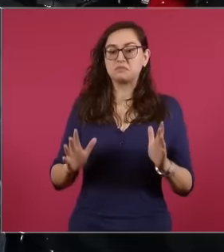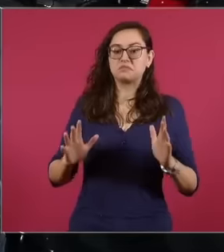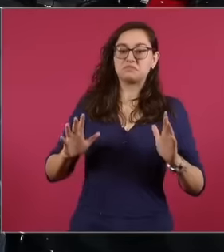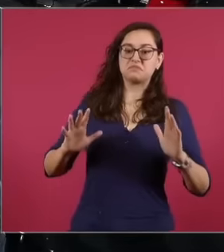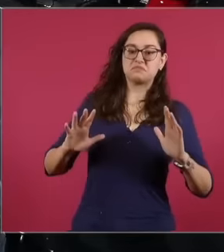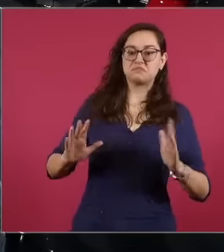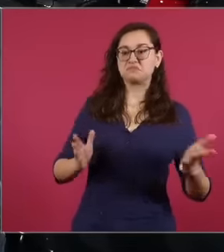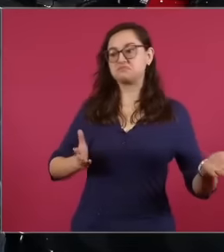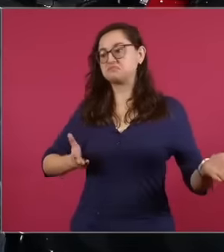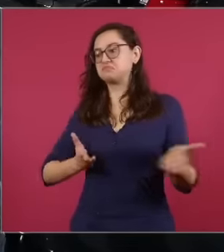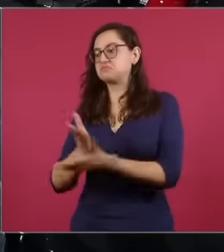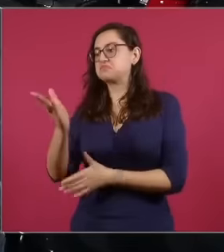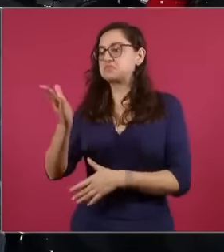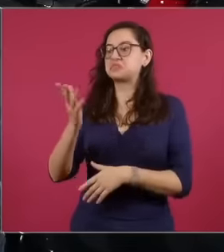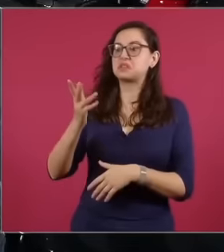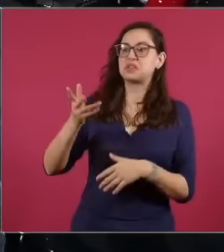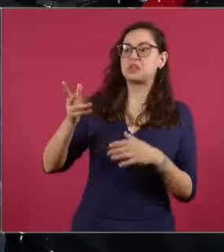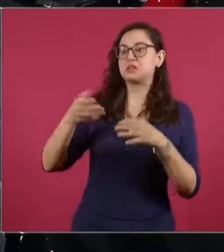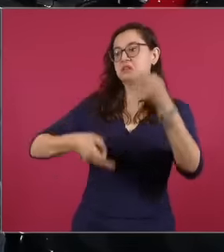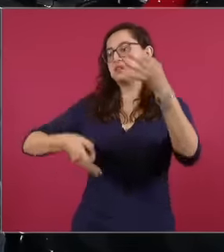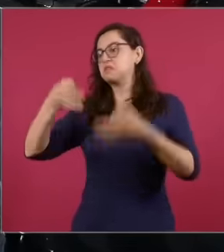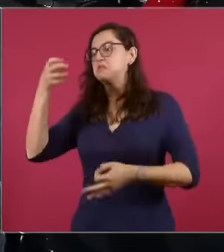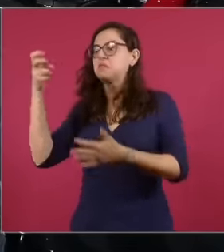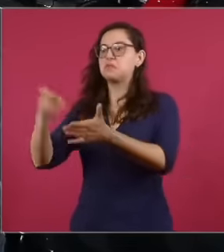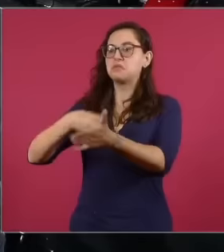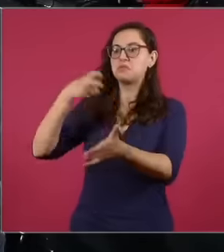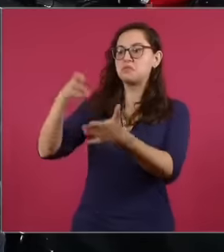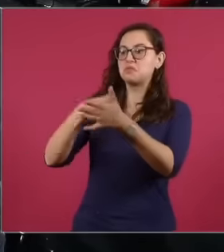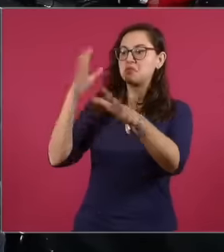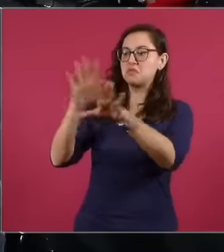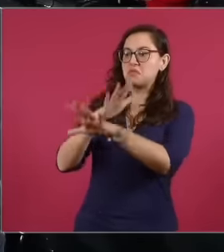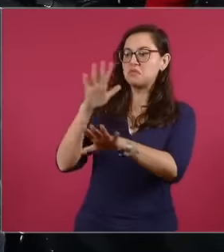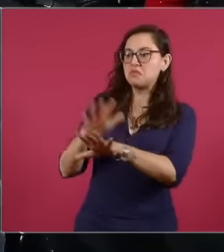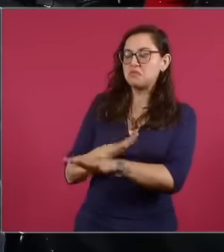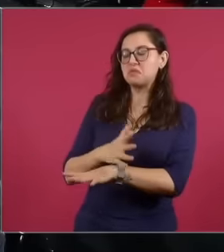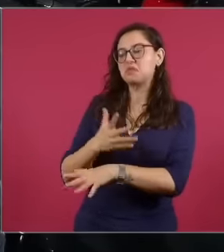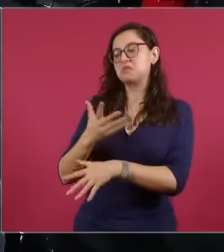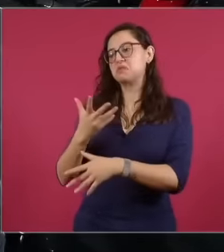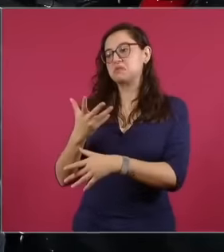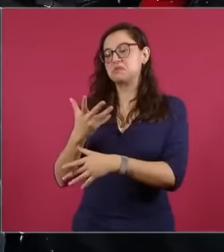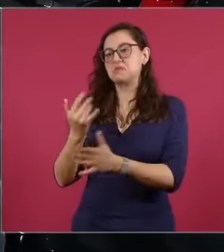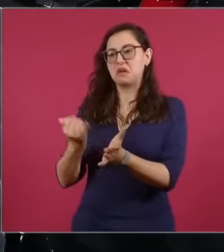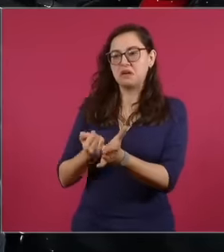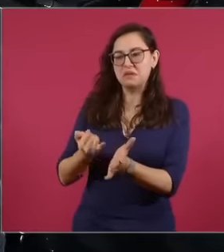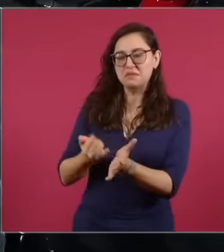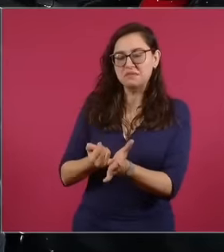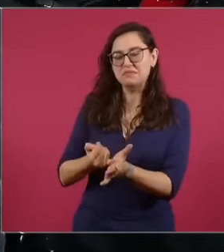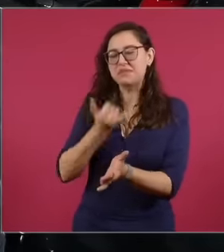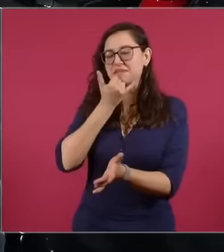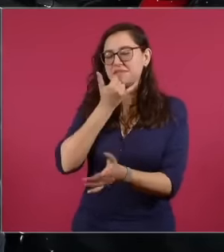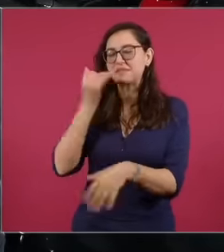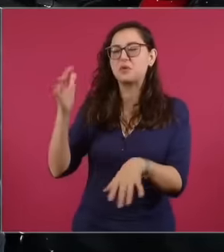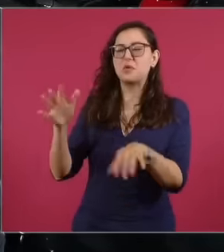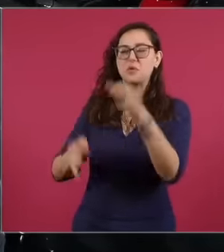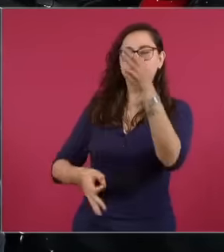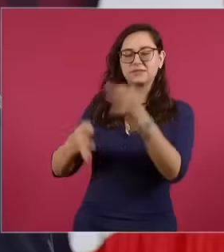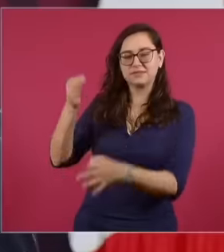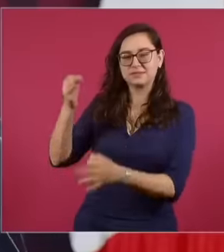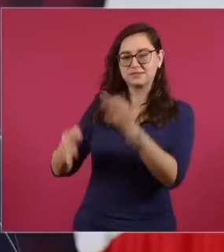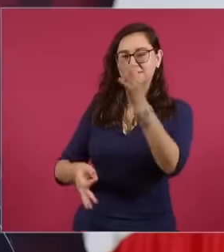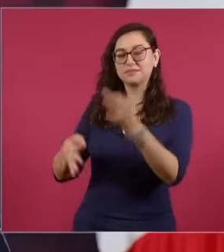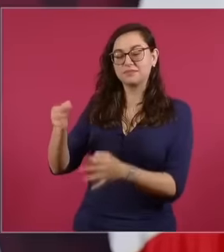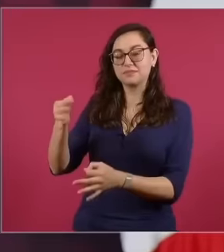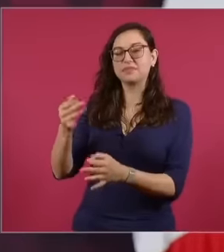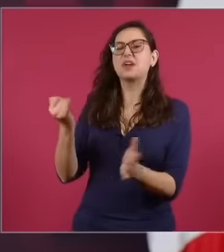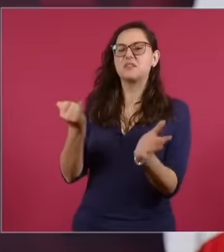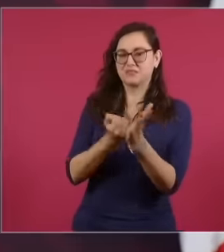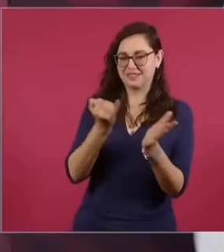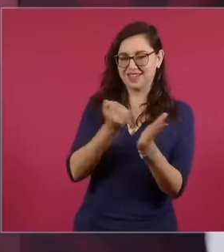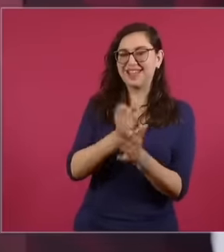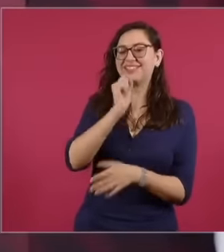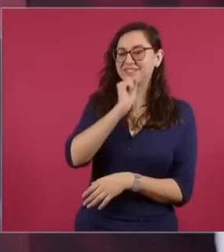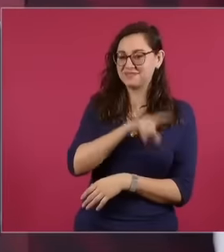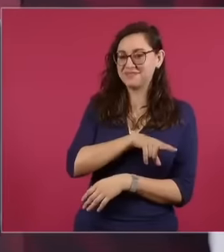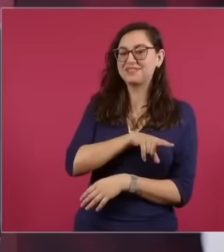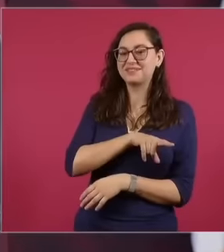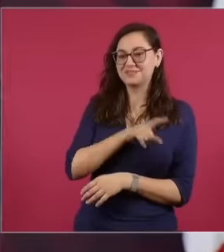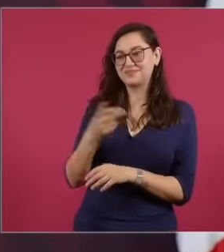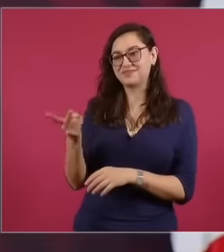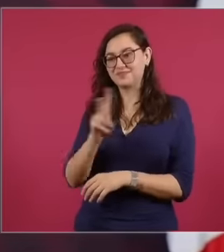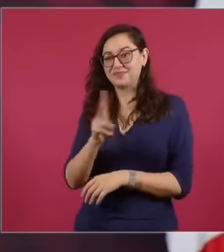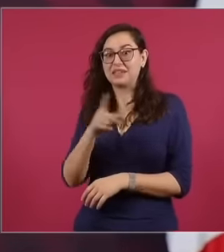tax reform Judicial pardon also from the prosecutor because since they have to pay taxes that